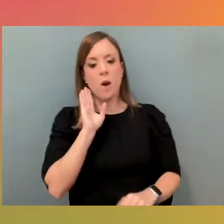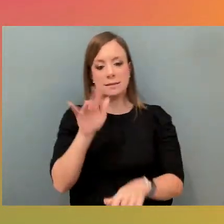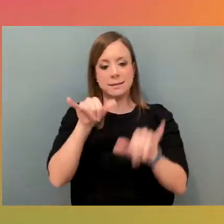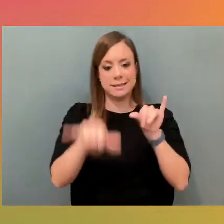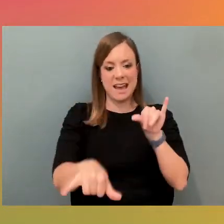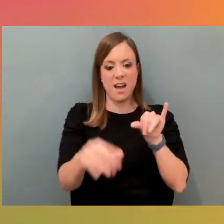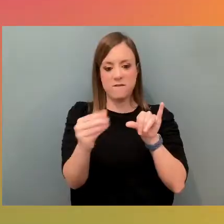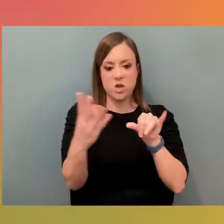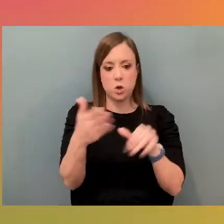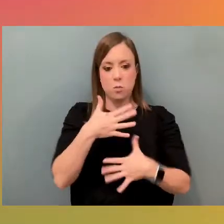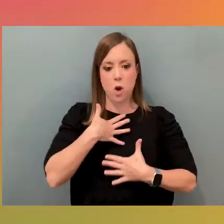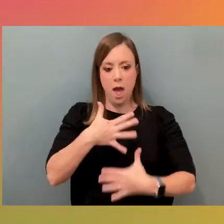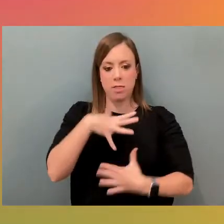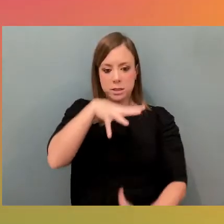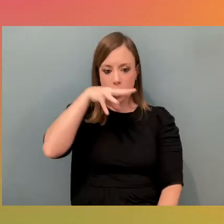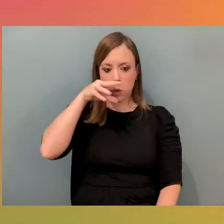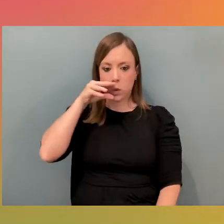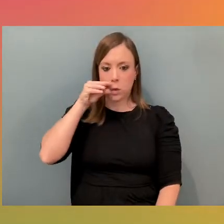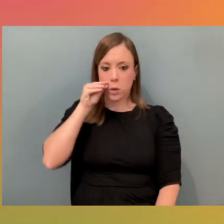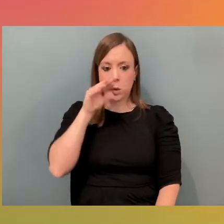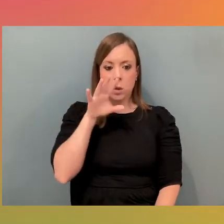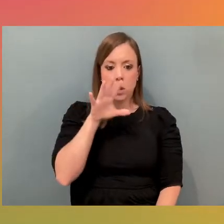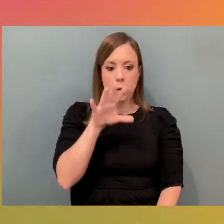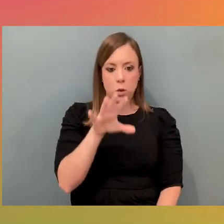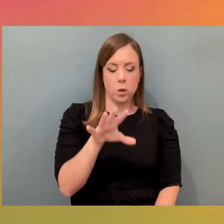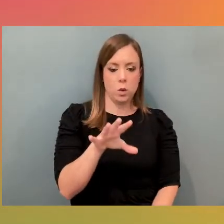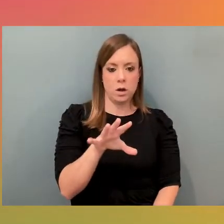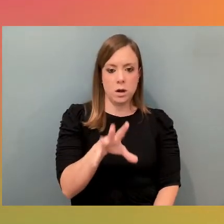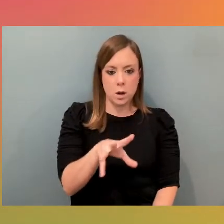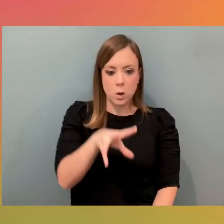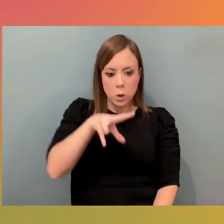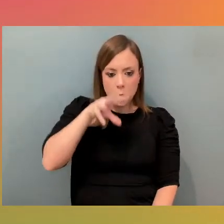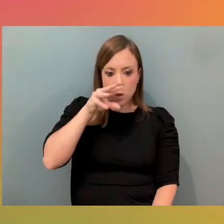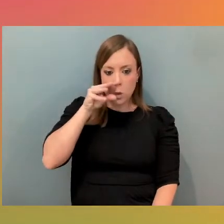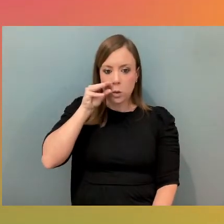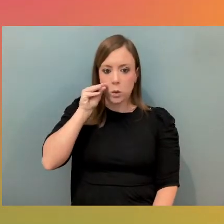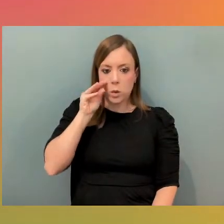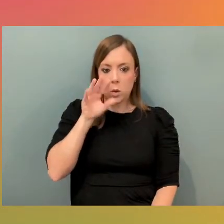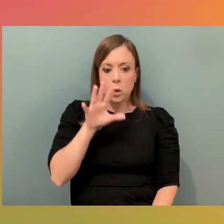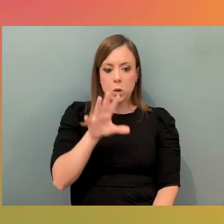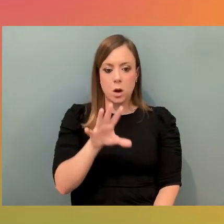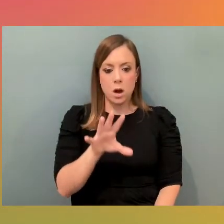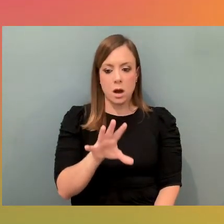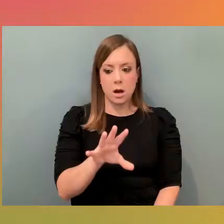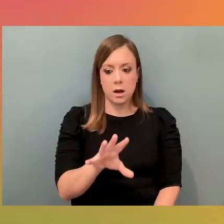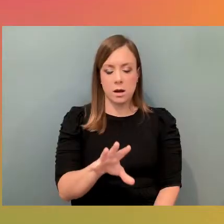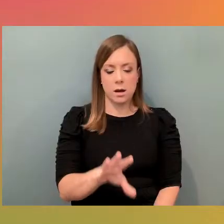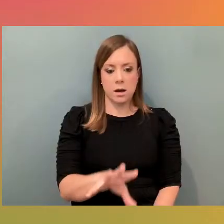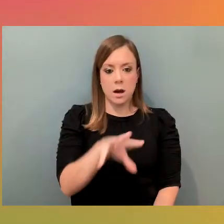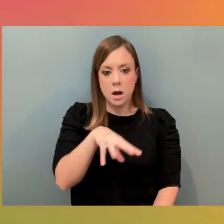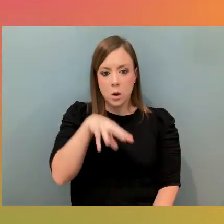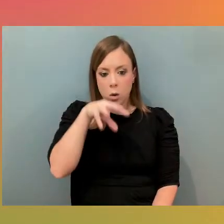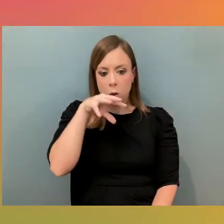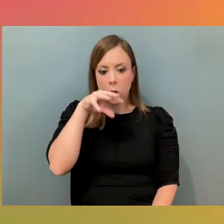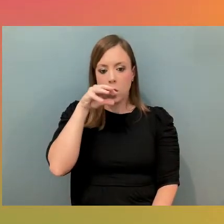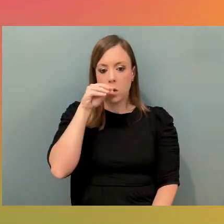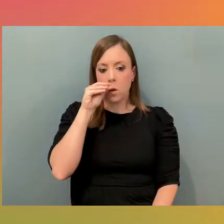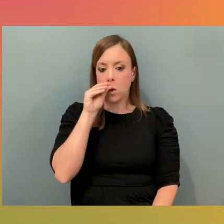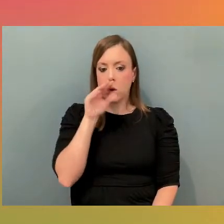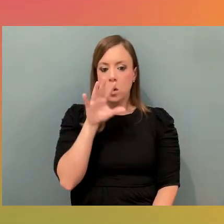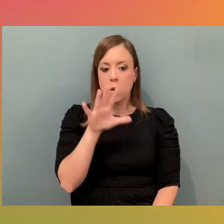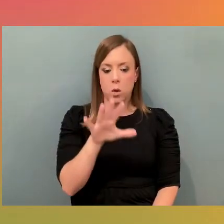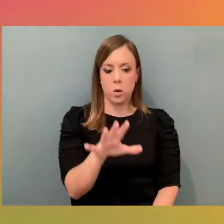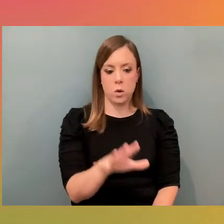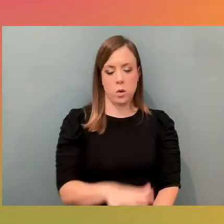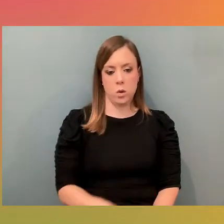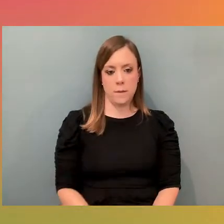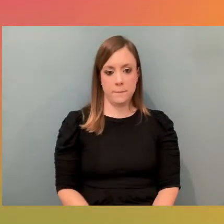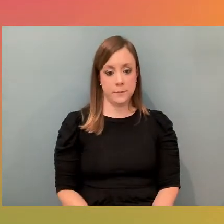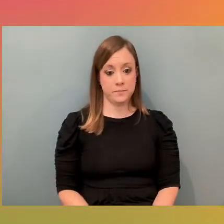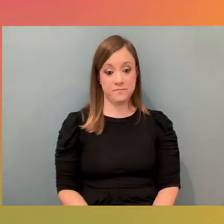EXHALE TWIST AND WE WILL STAY